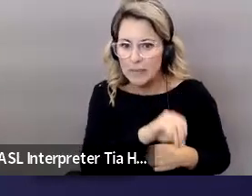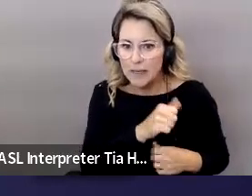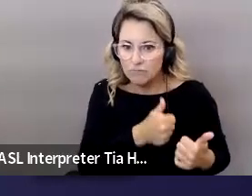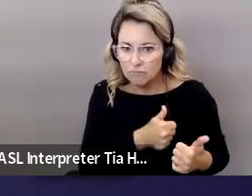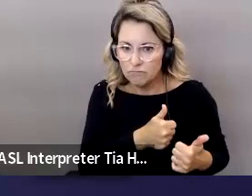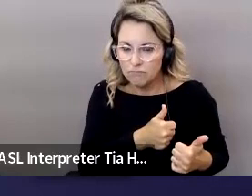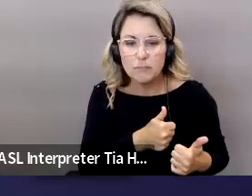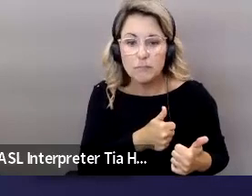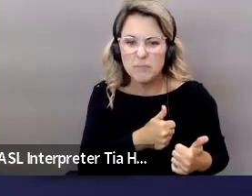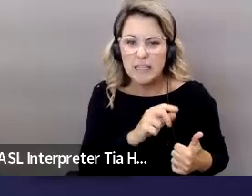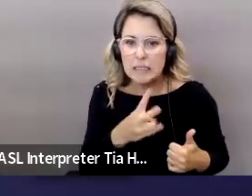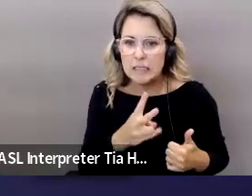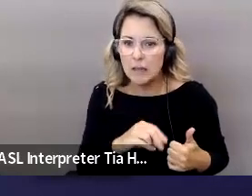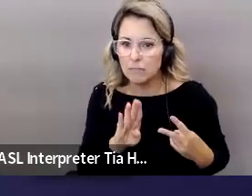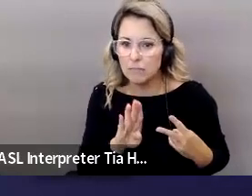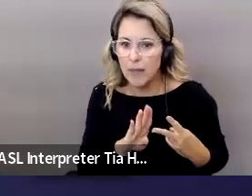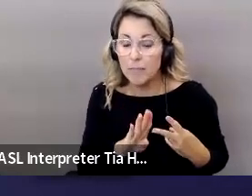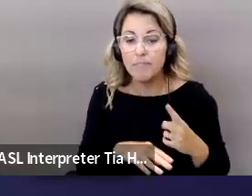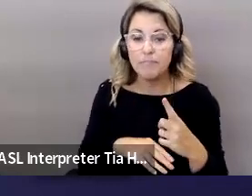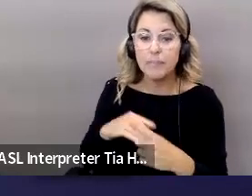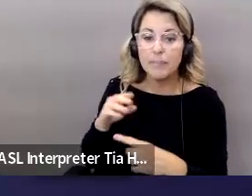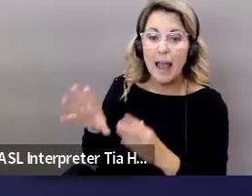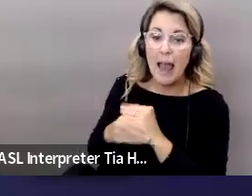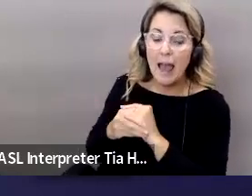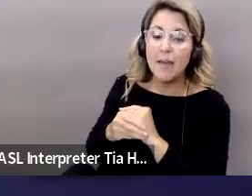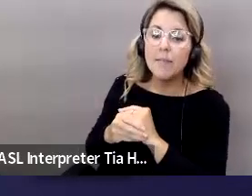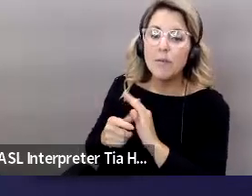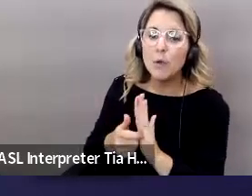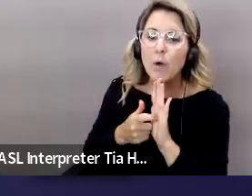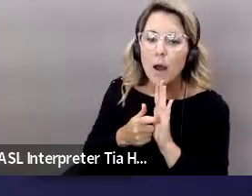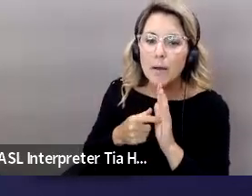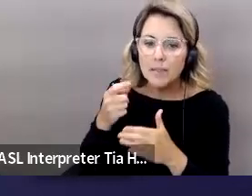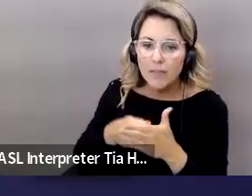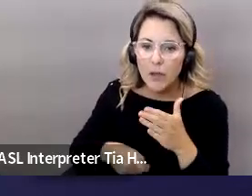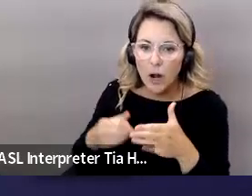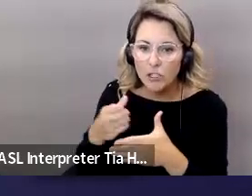about the requirements of the cost share or what they call 'in contributions' sometimes. Sometimes